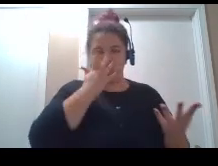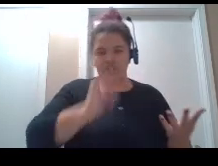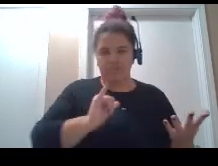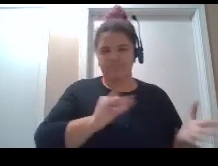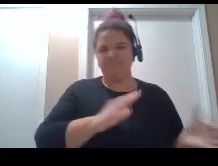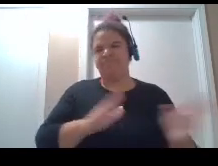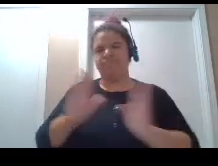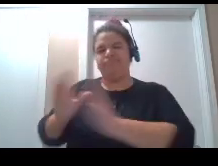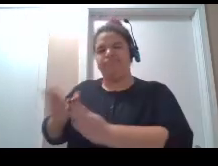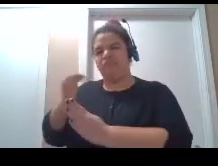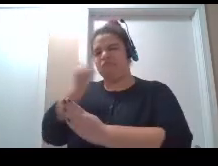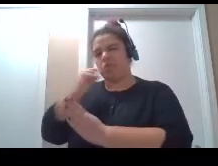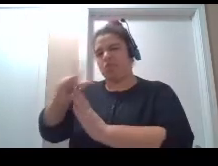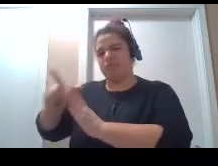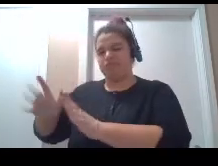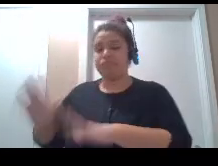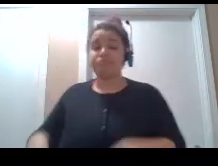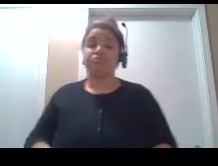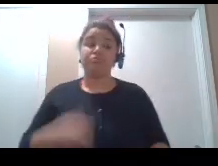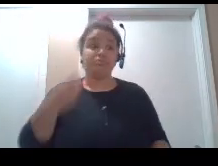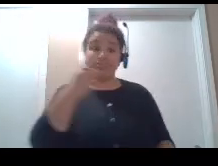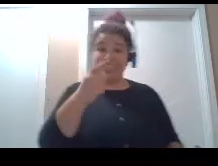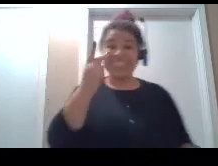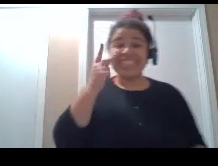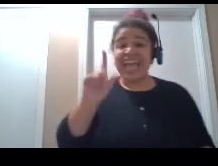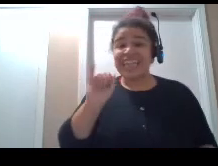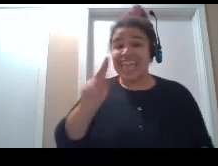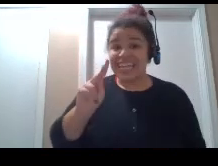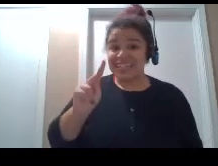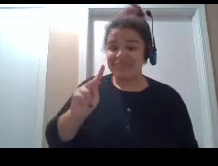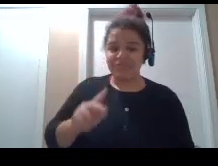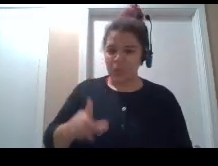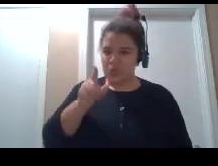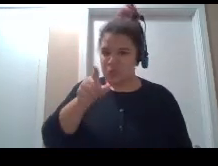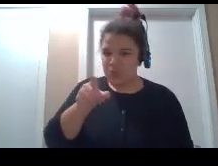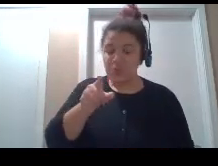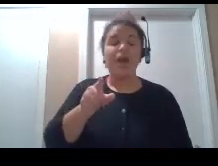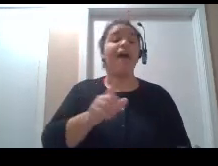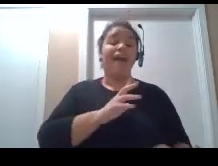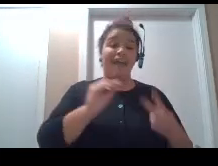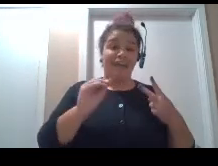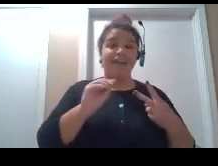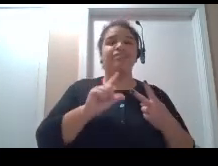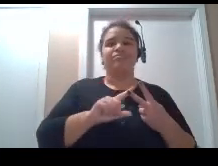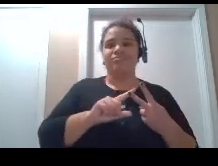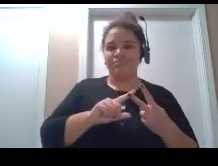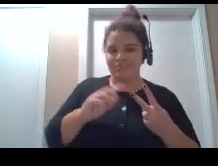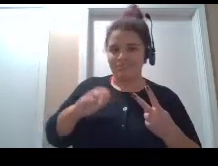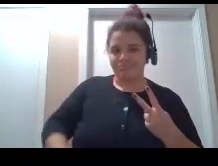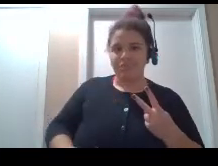Here we see a link that will be sent to the candidate, and you, the job developer, if you are participating.